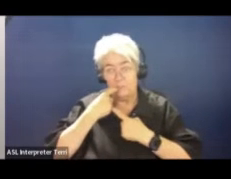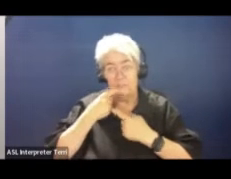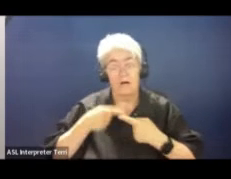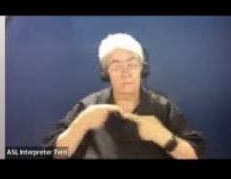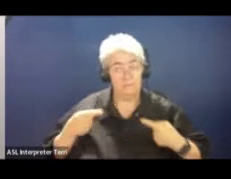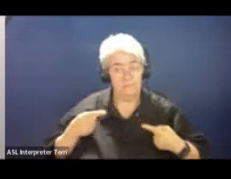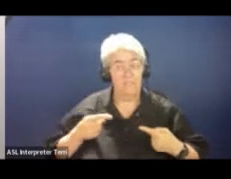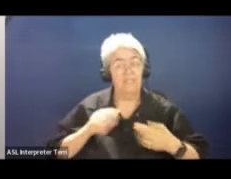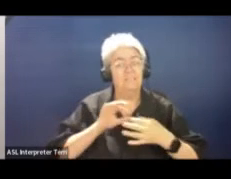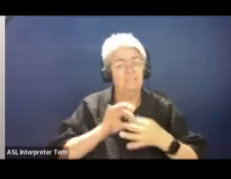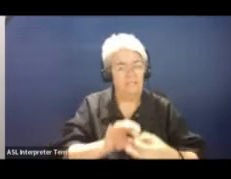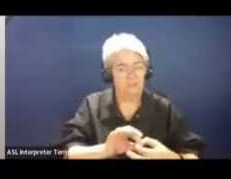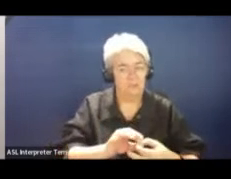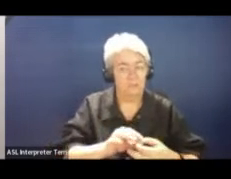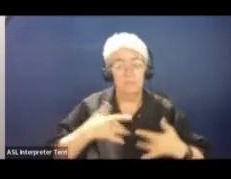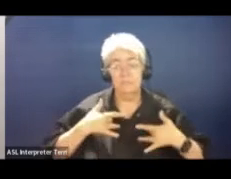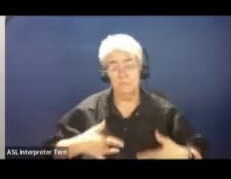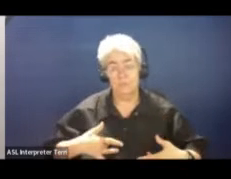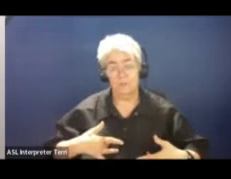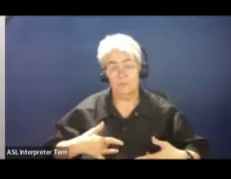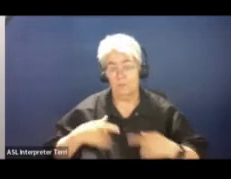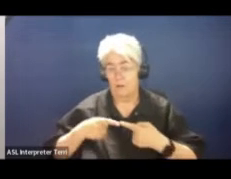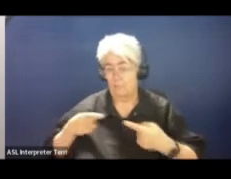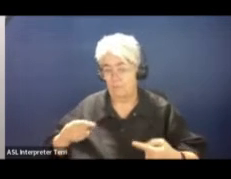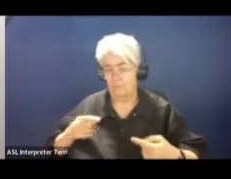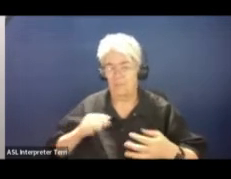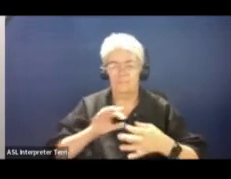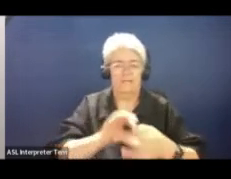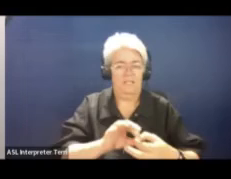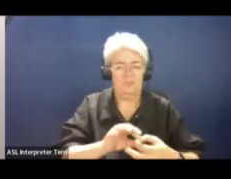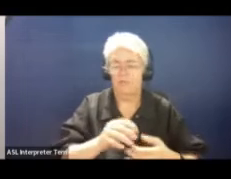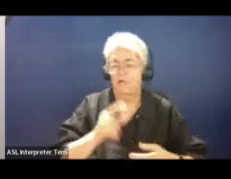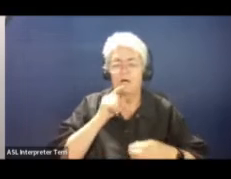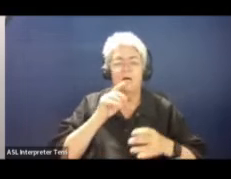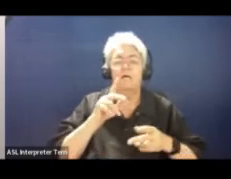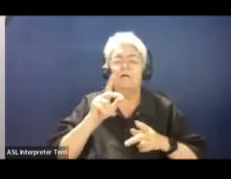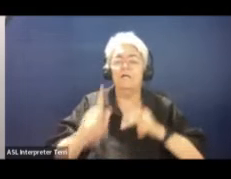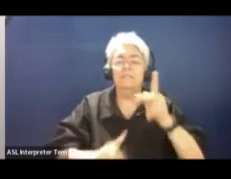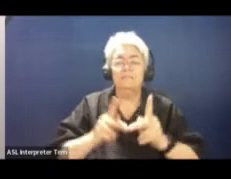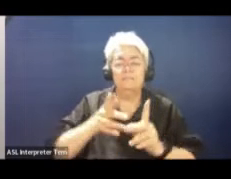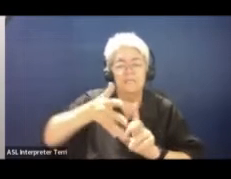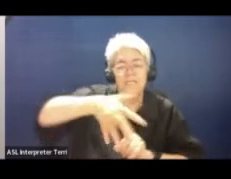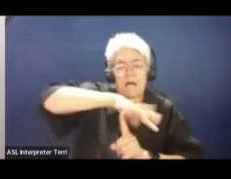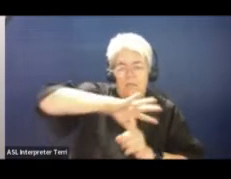depression is connection. Connection is a vital force that can make or break a survivors trajectory and creating a